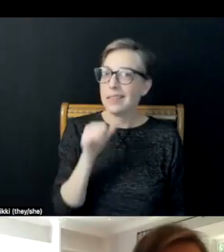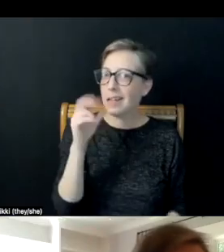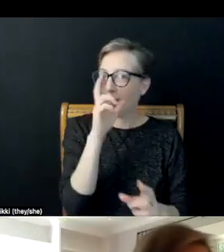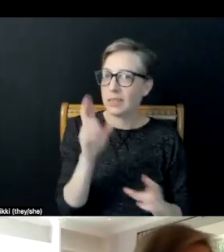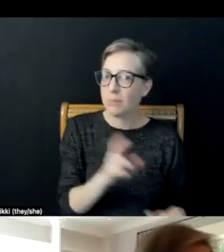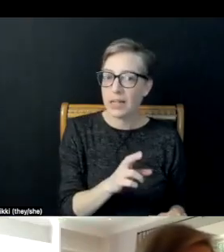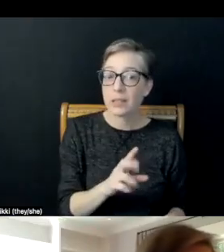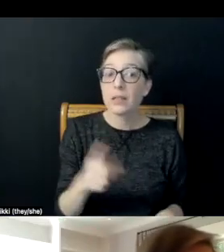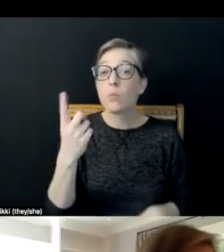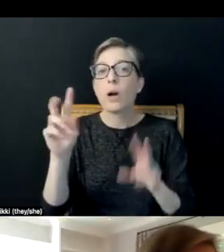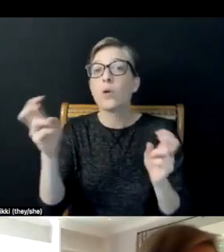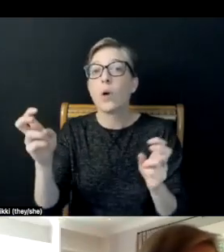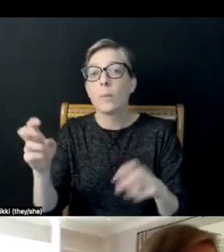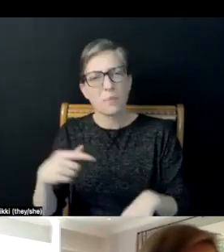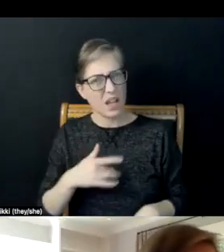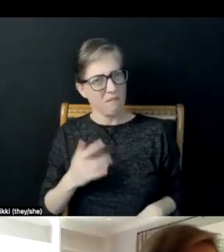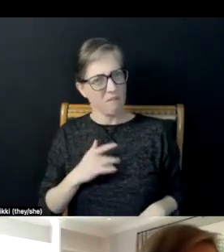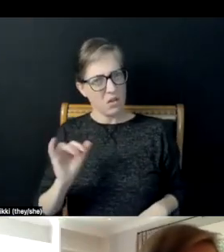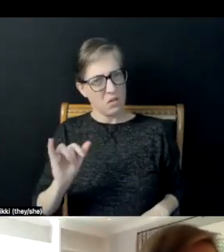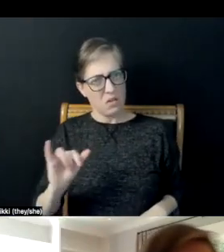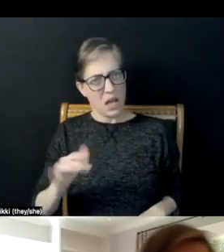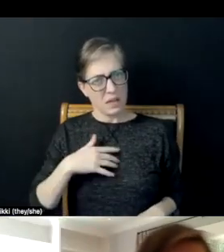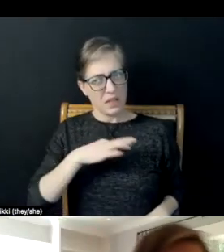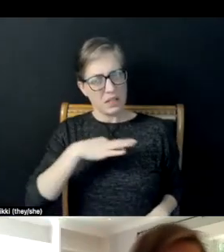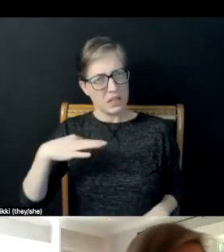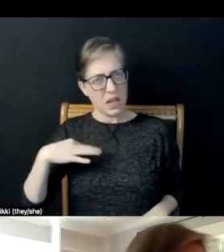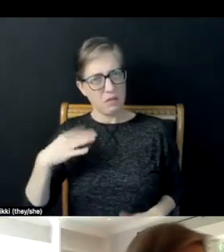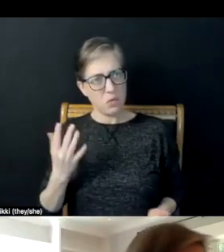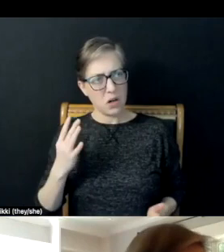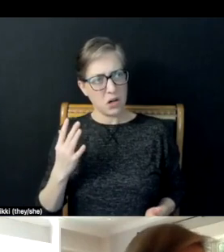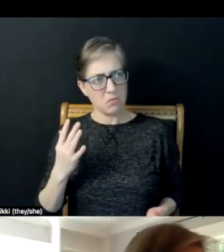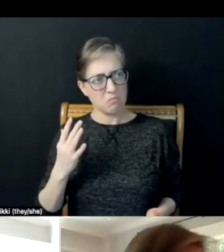my requests and that they behaved as if my physical limitations were an inconvenience".